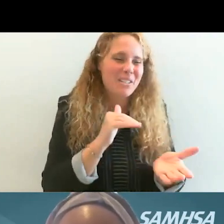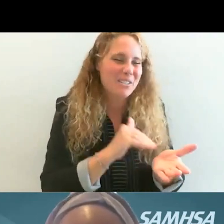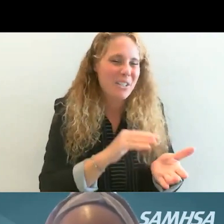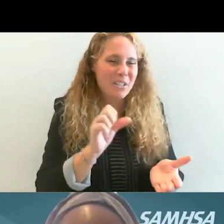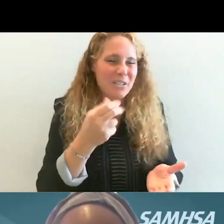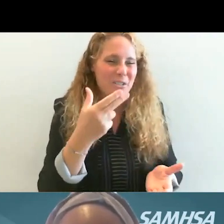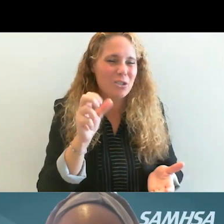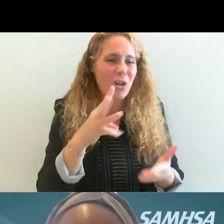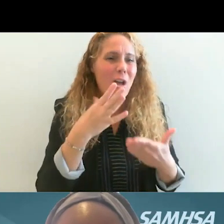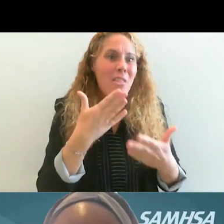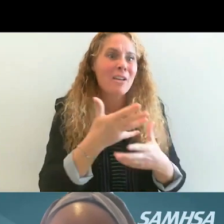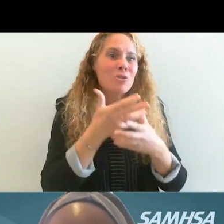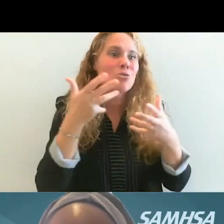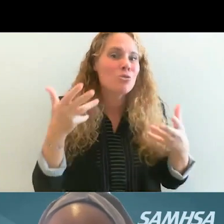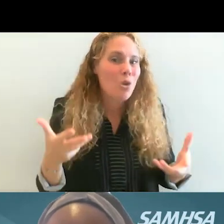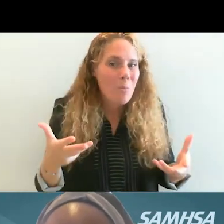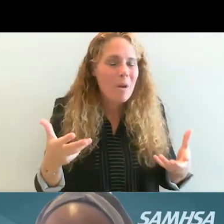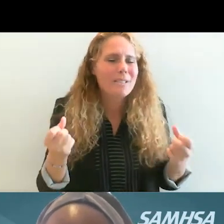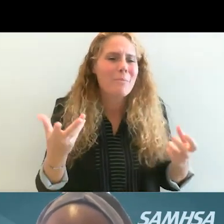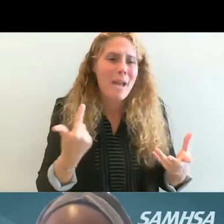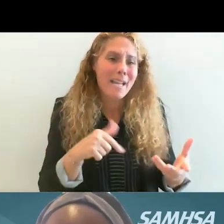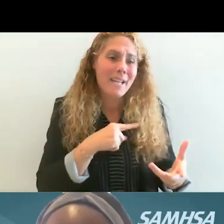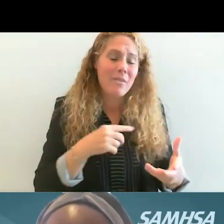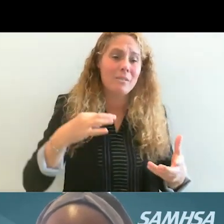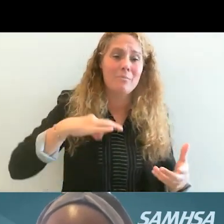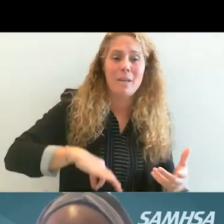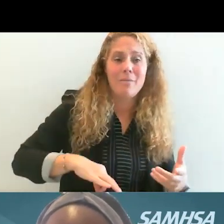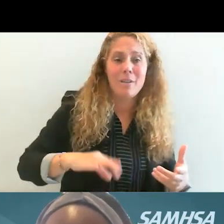I THINK SO MANY OF US HAVE BENEFITTED FROM YOUR WISDOM AND THE WISDOM